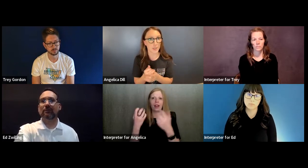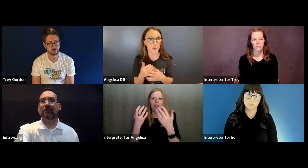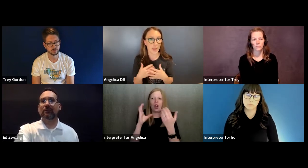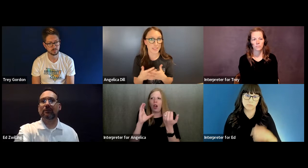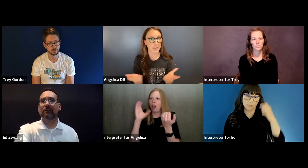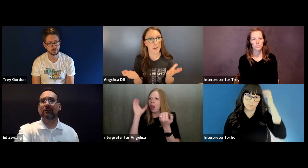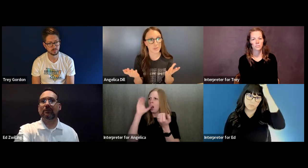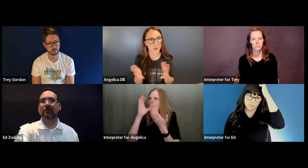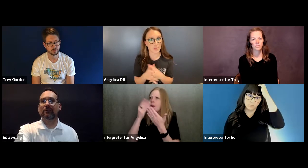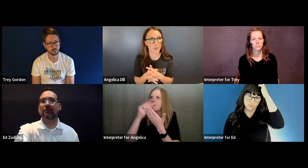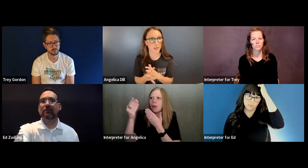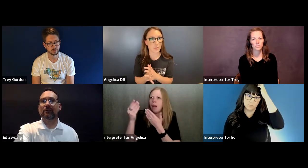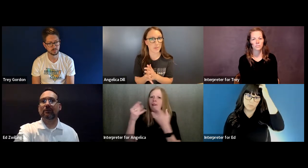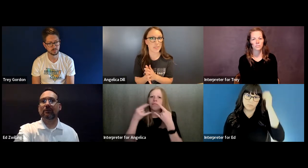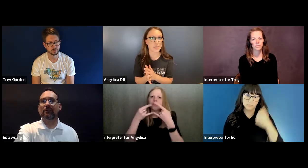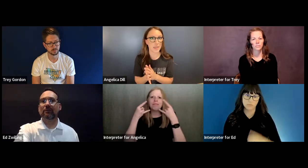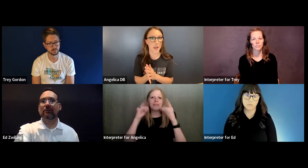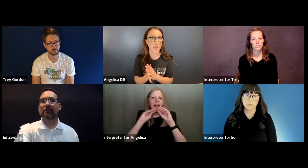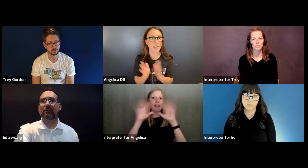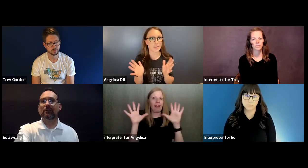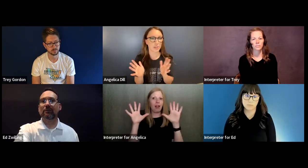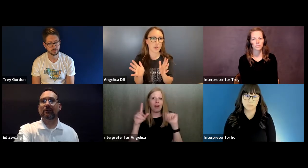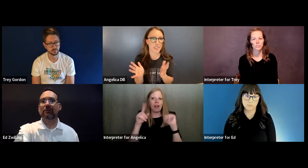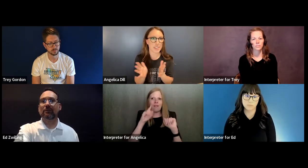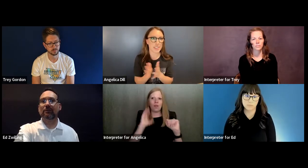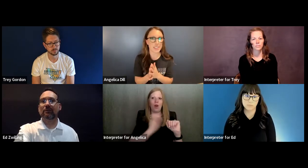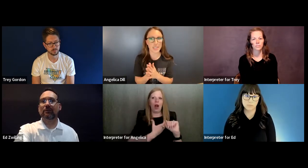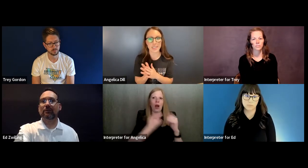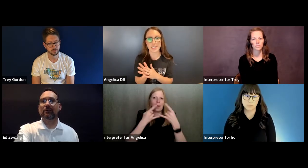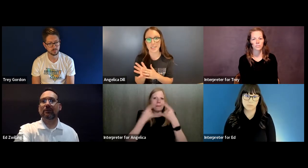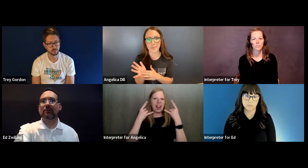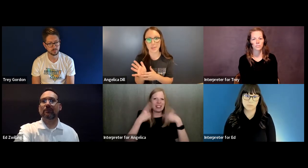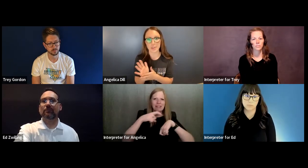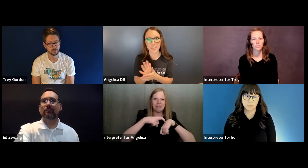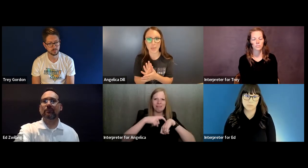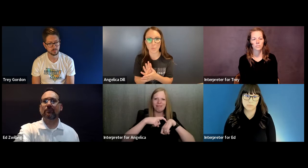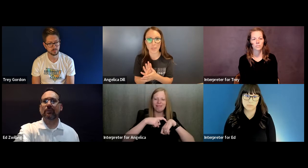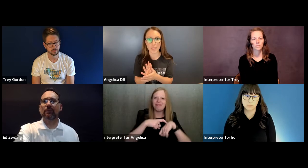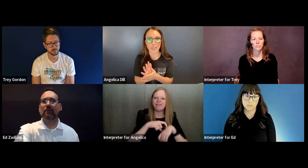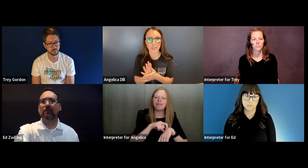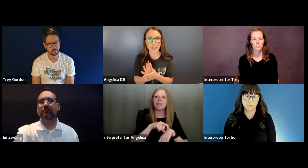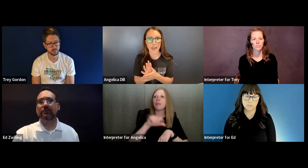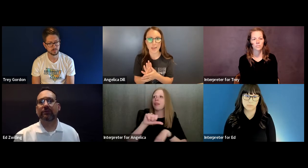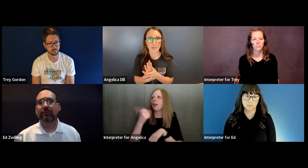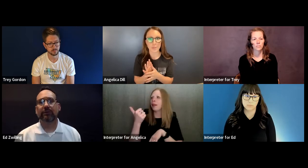know passing that out to our community when there was a mass crisis and um another time we had been